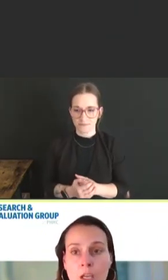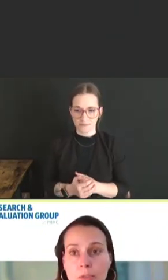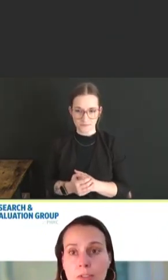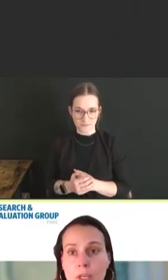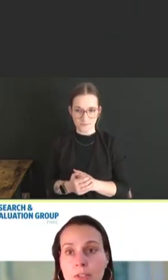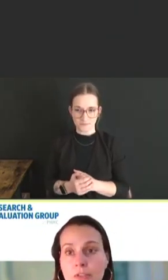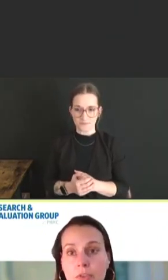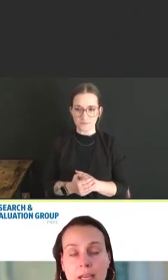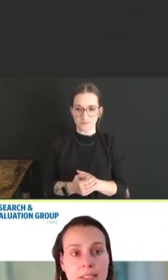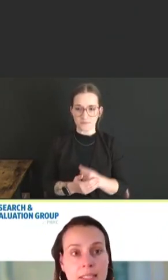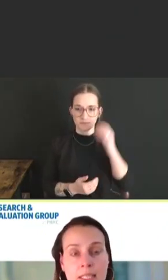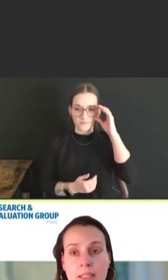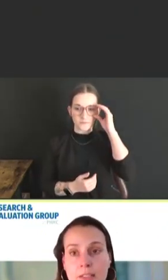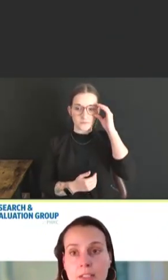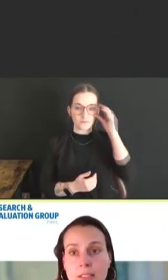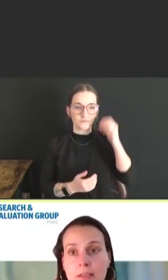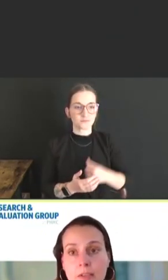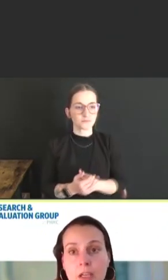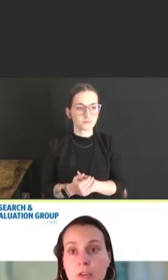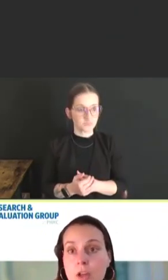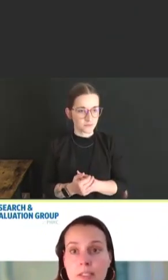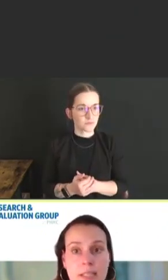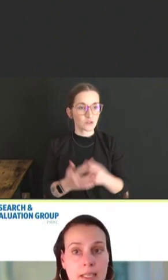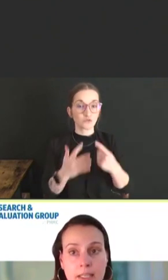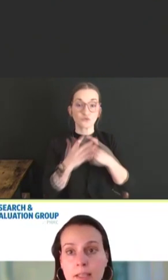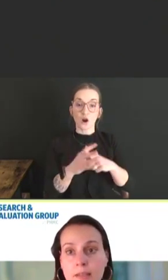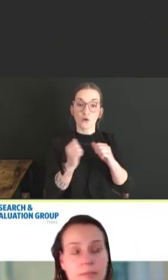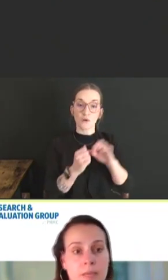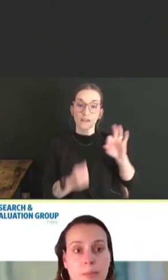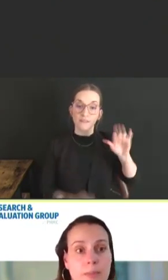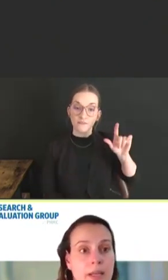We'll start with the flu vaccine. This is a long-standing public